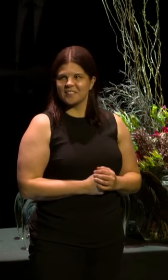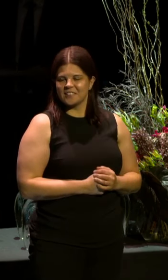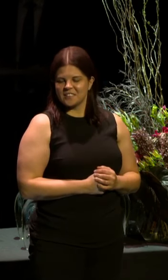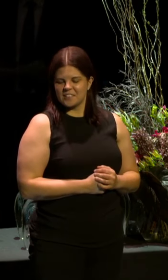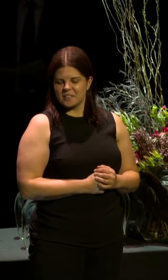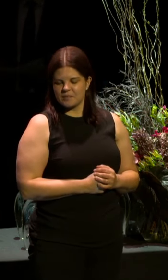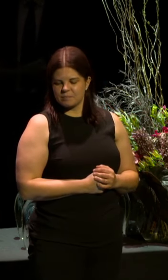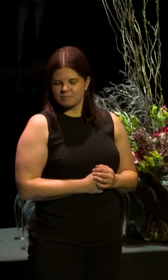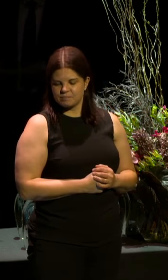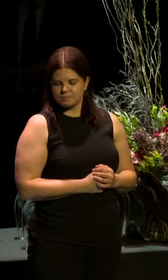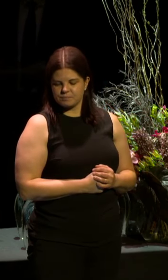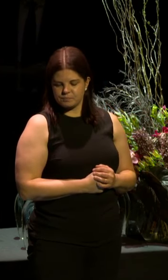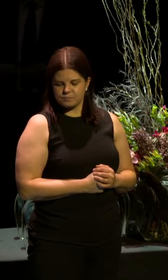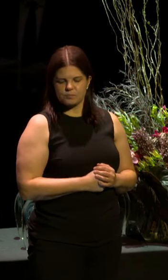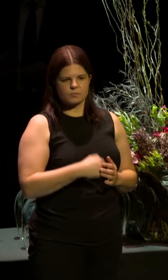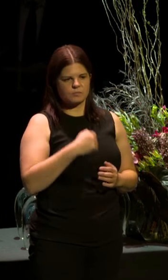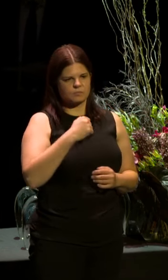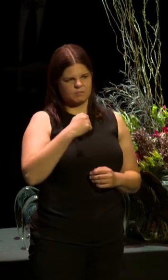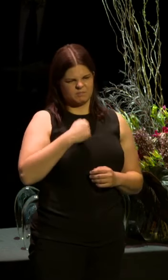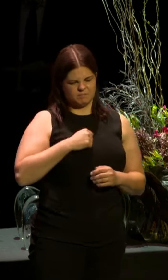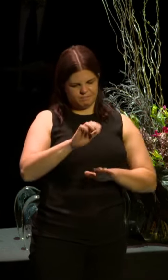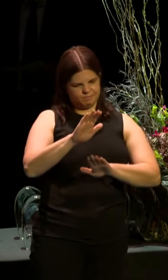My whakapapa also connects me to the tribes of